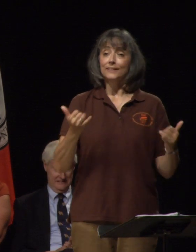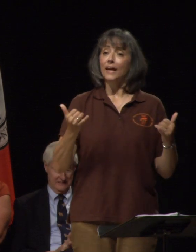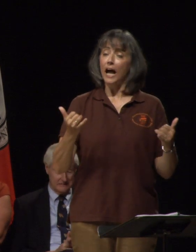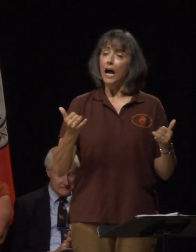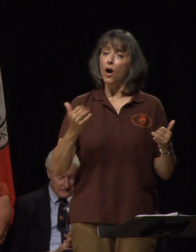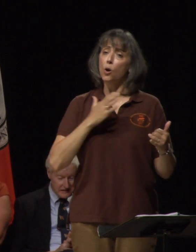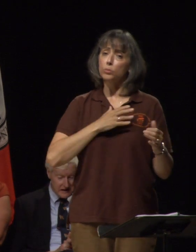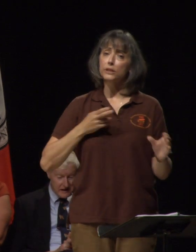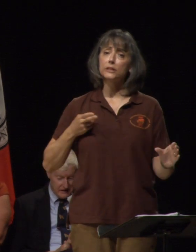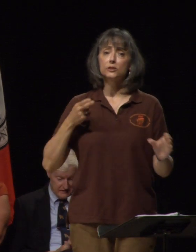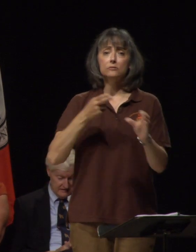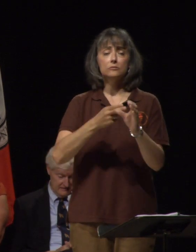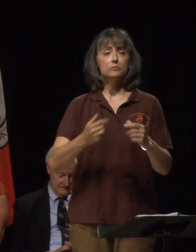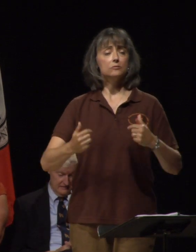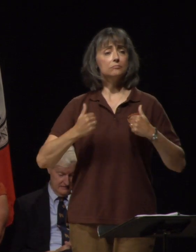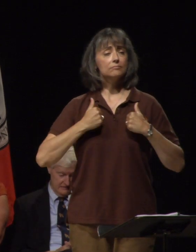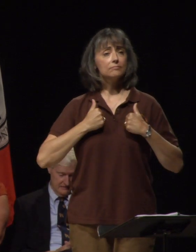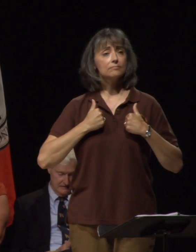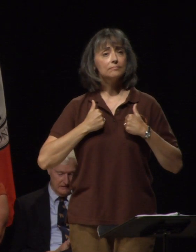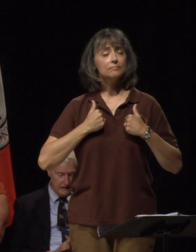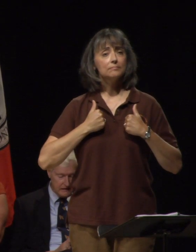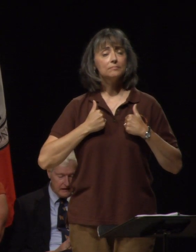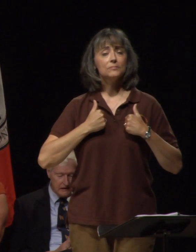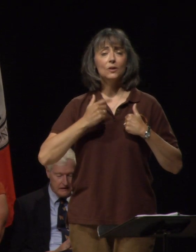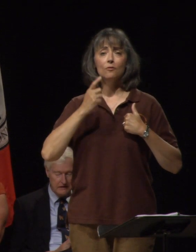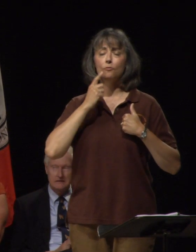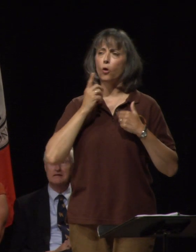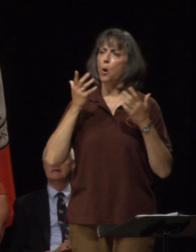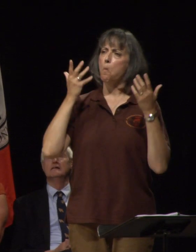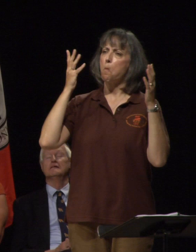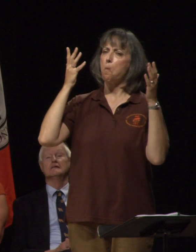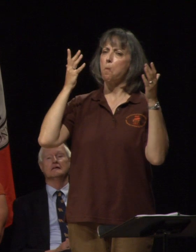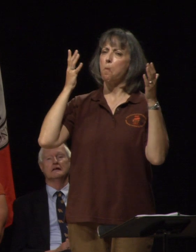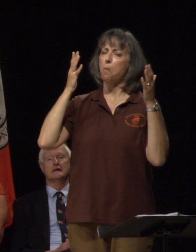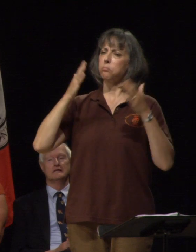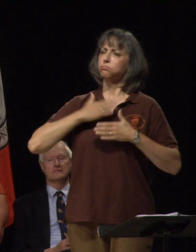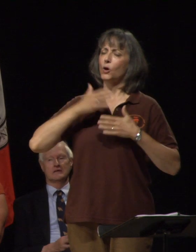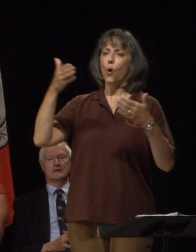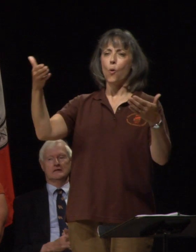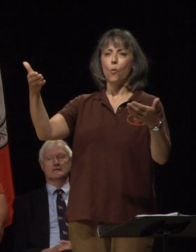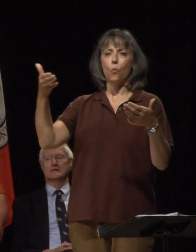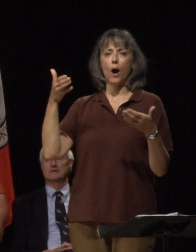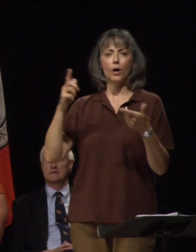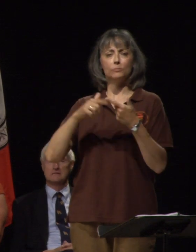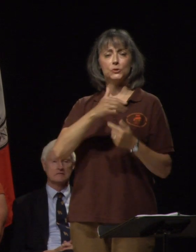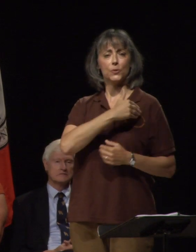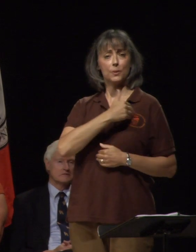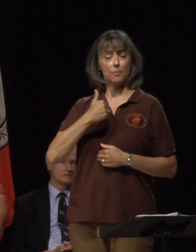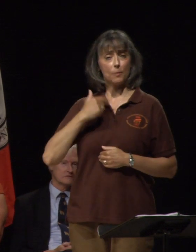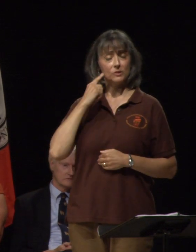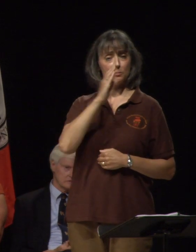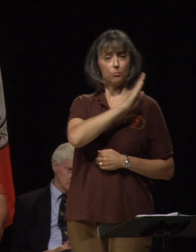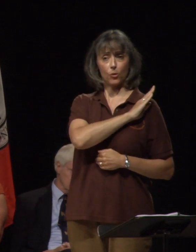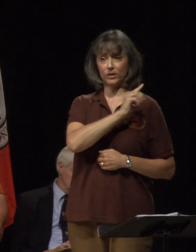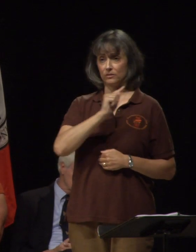YOU TO JOIN ME IN A WARM RIT WELCOME OF THE MEMBERS OF THE BOARD OF TRUSTEES WHO ARE WITH